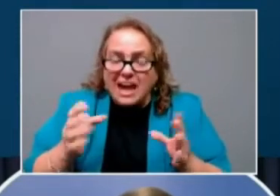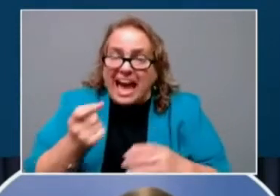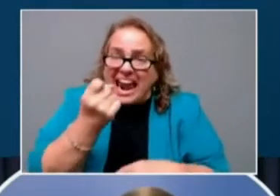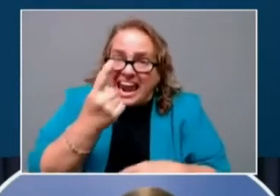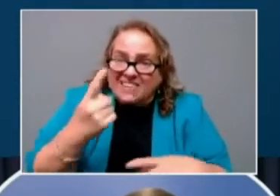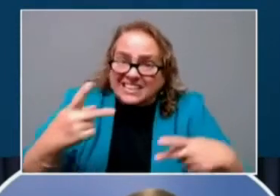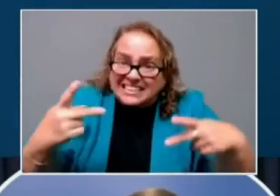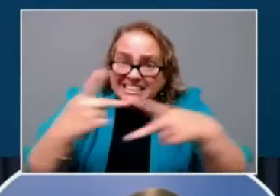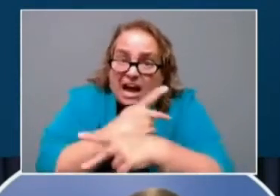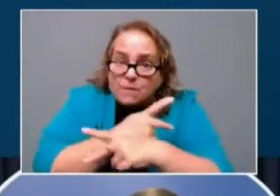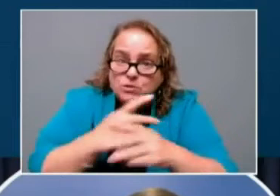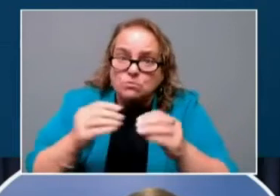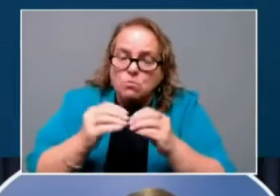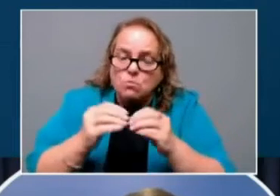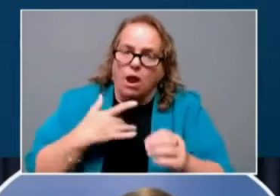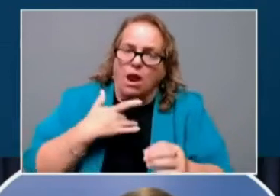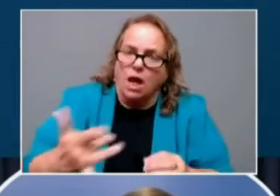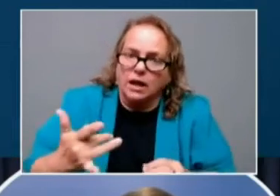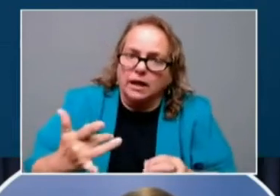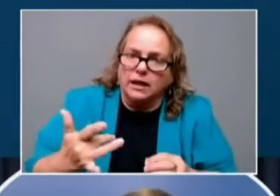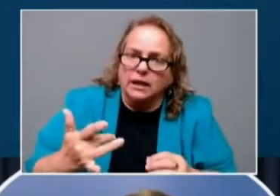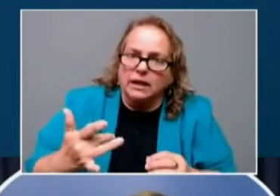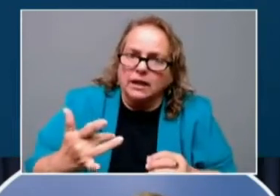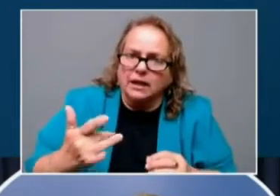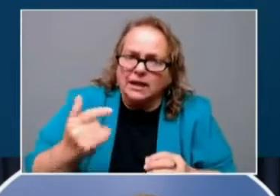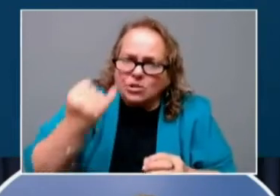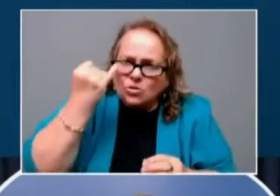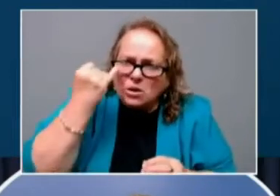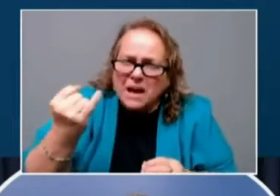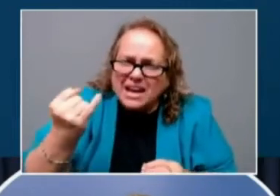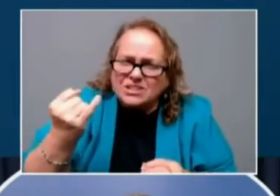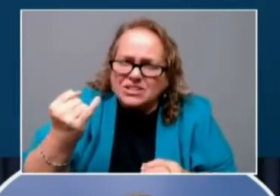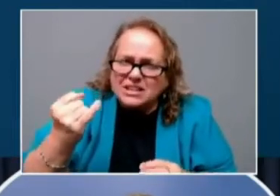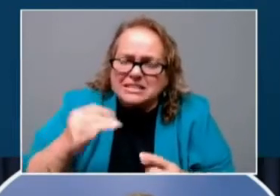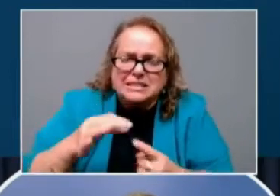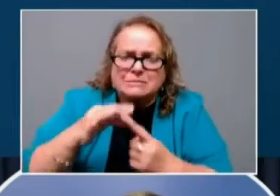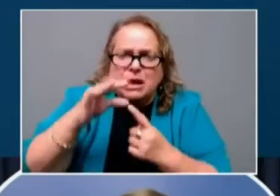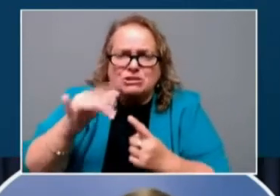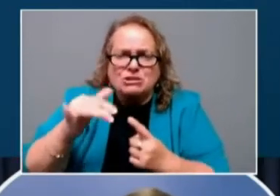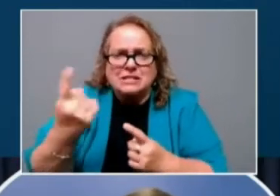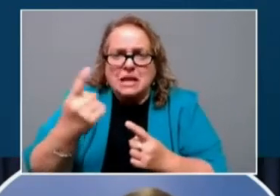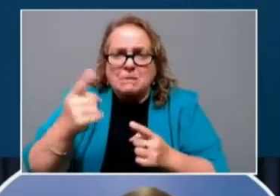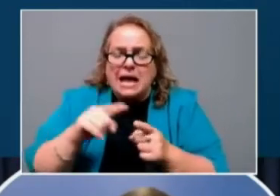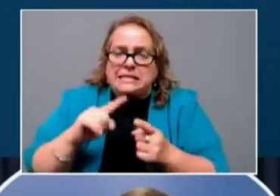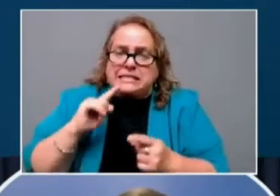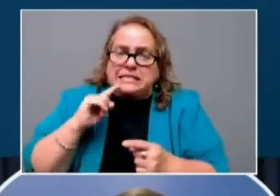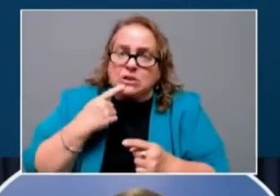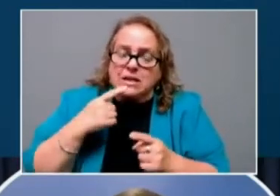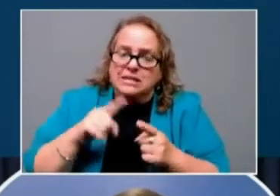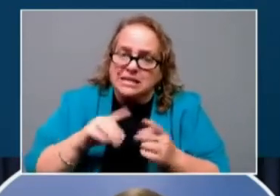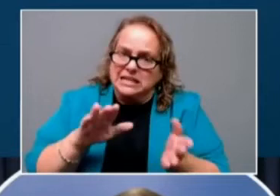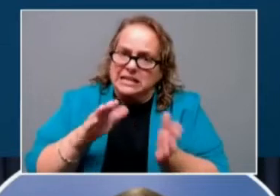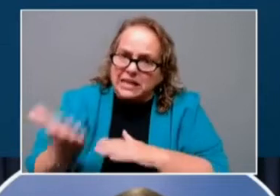happen especially when it's something as serious as death. Again they're in